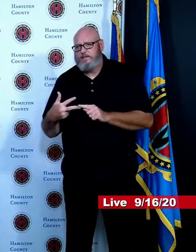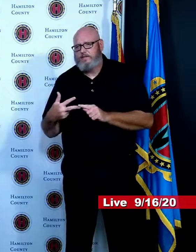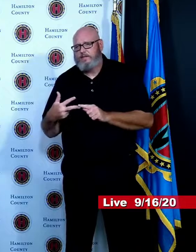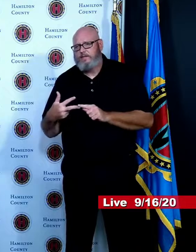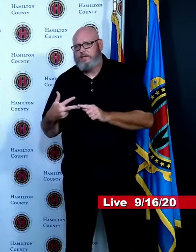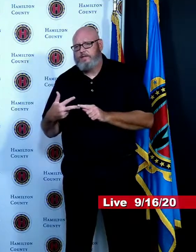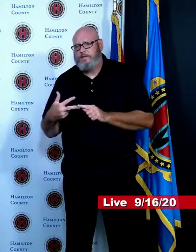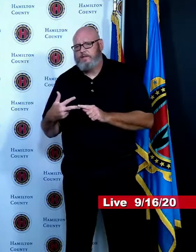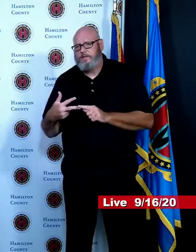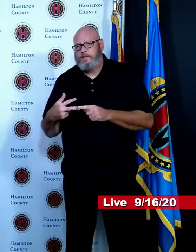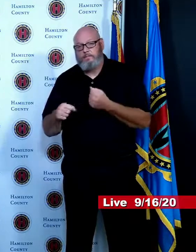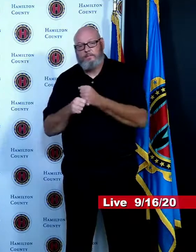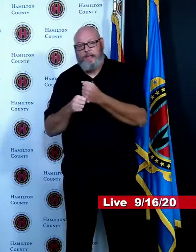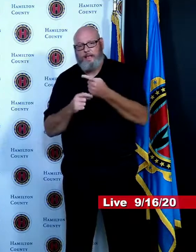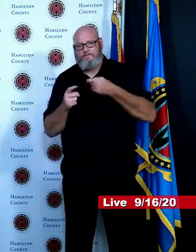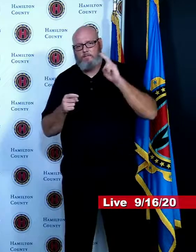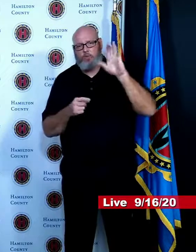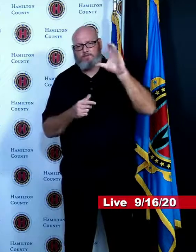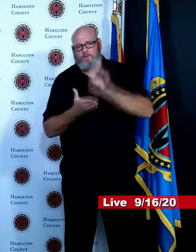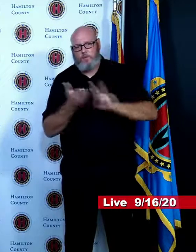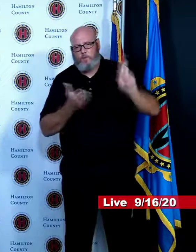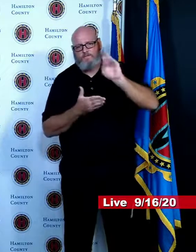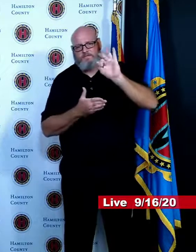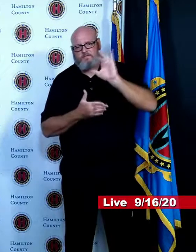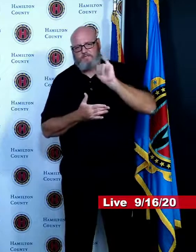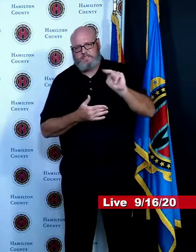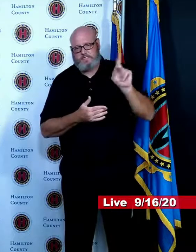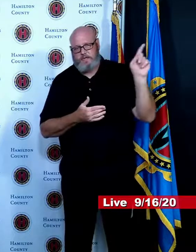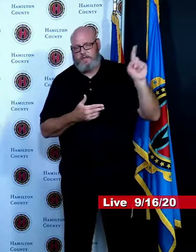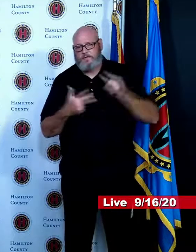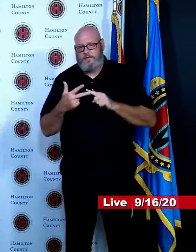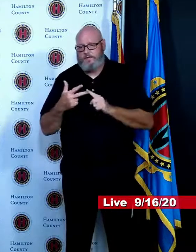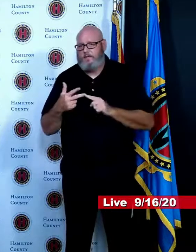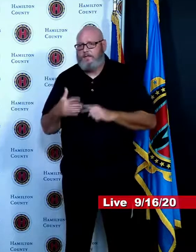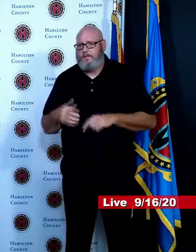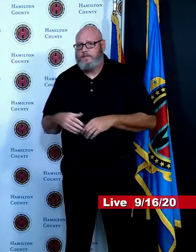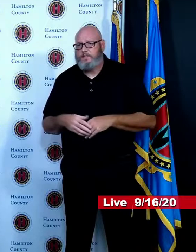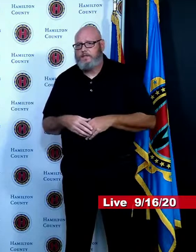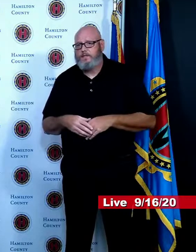as this as this first one that we see assuming that it passes the phase three